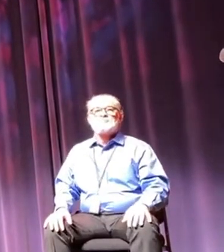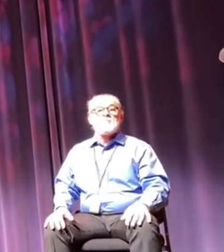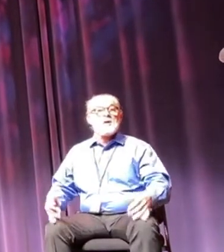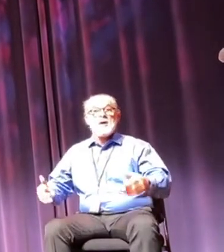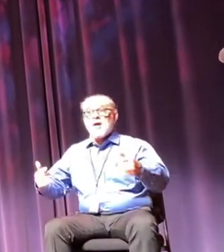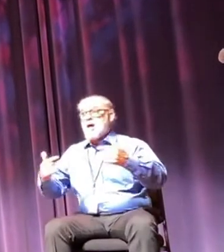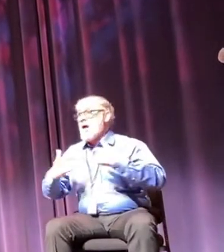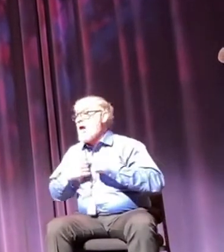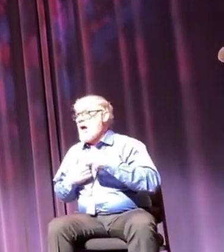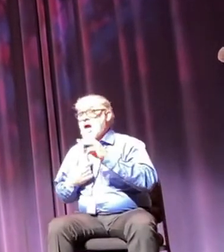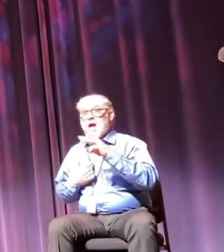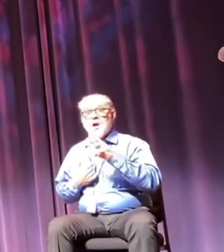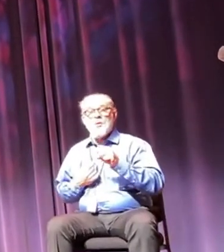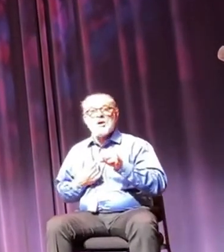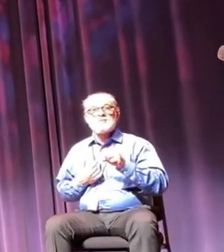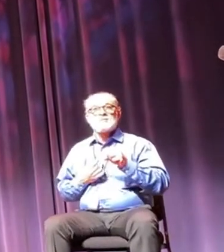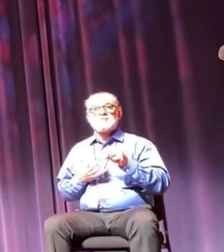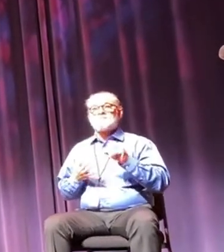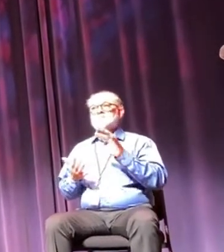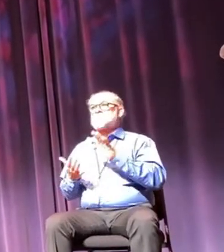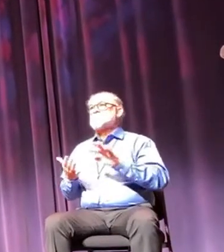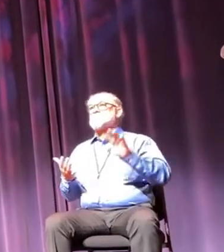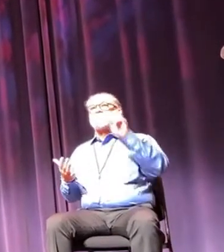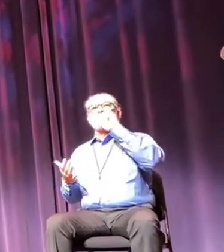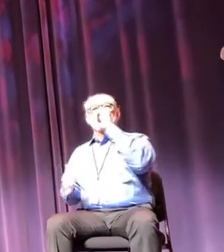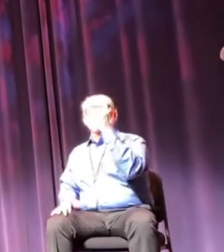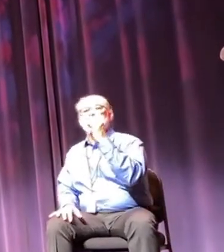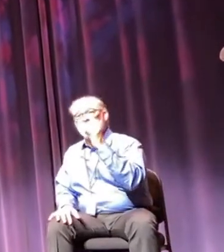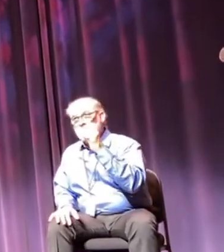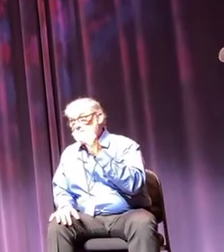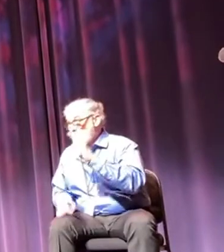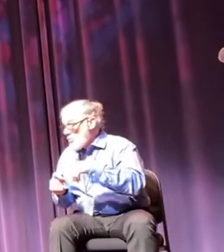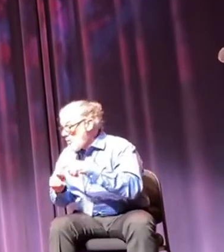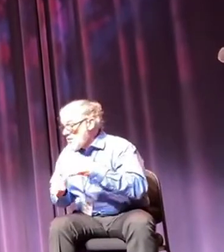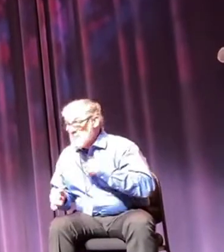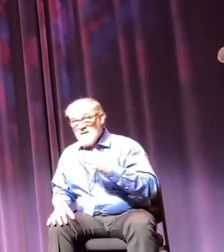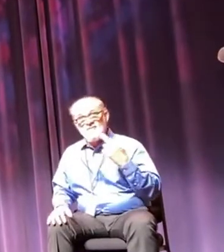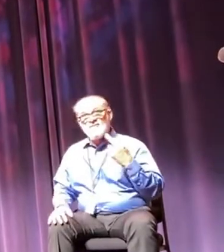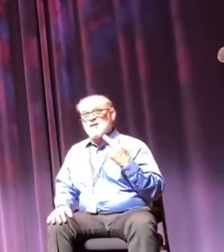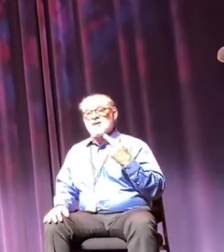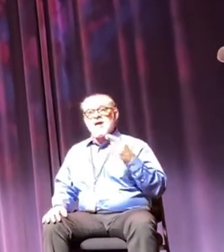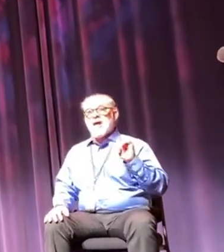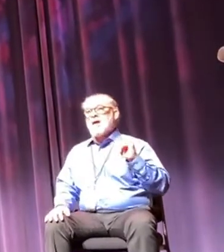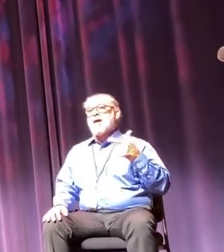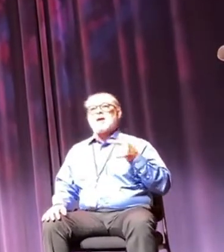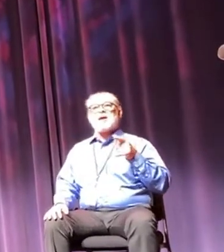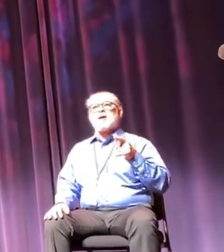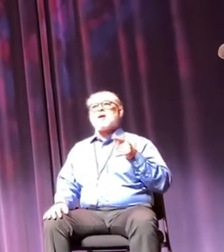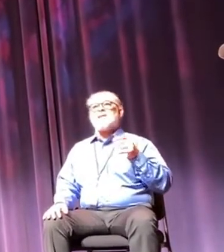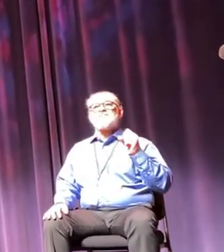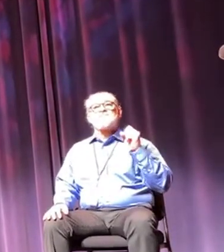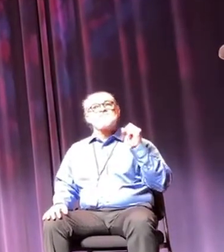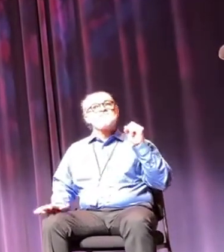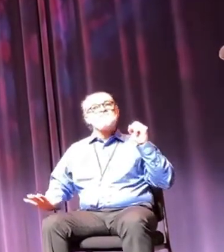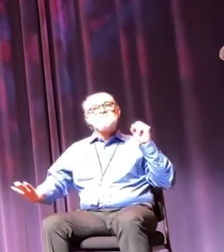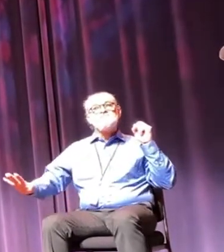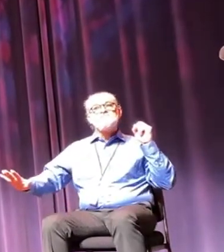I was about 18 when my friend A, flung themselves off a cliff.